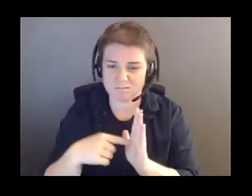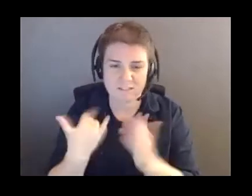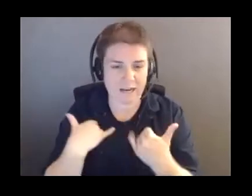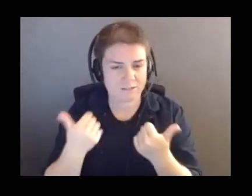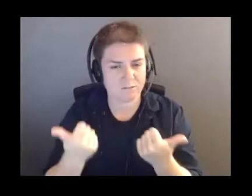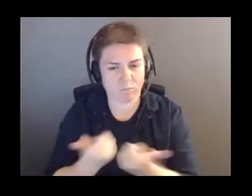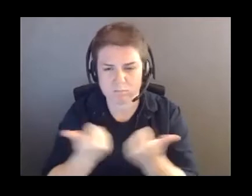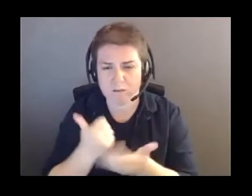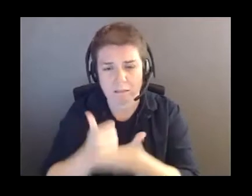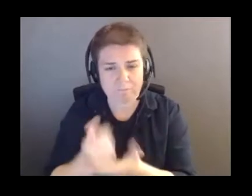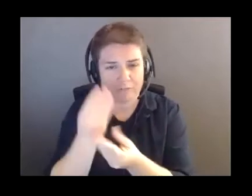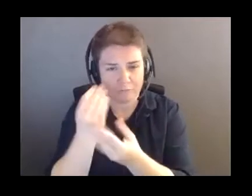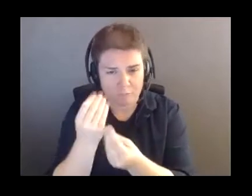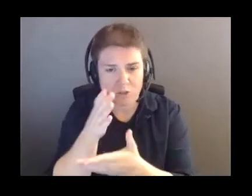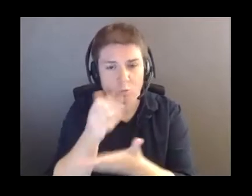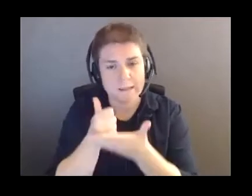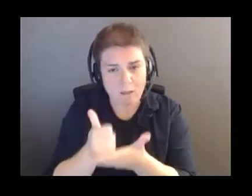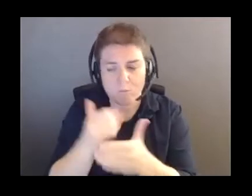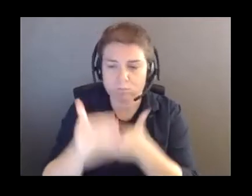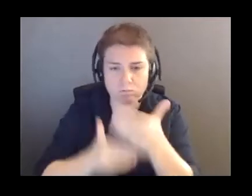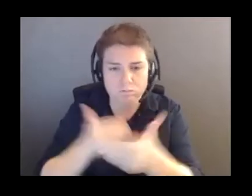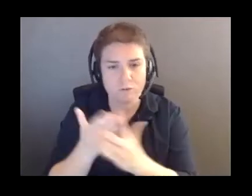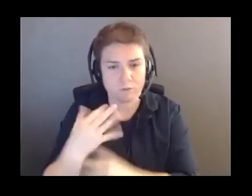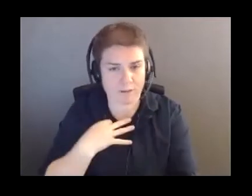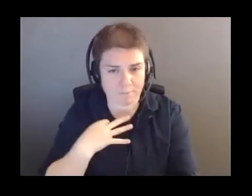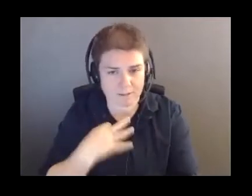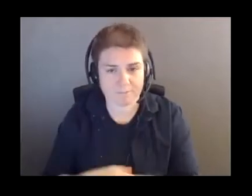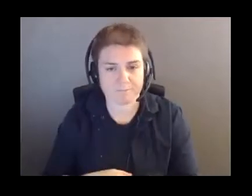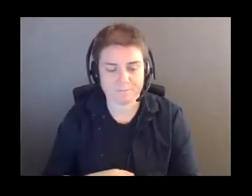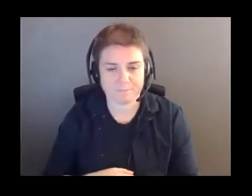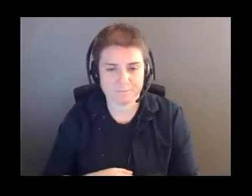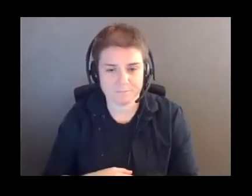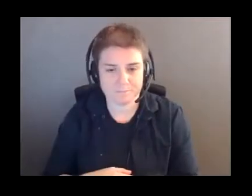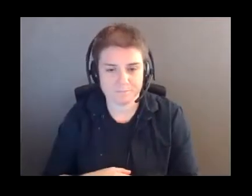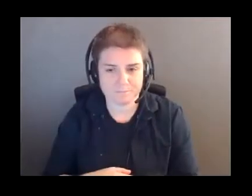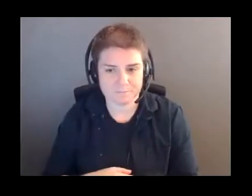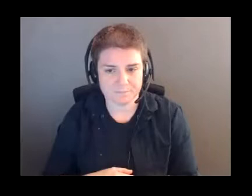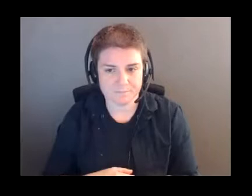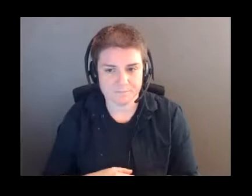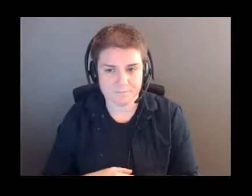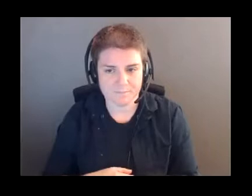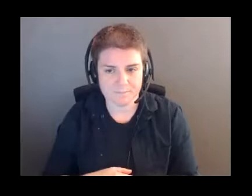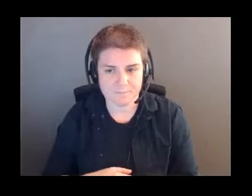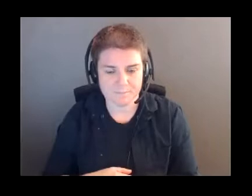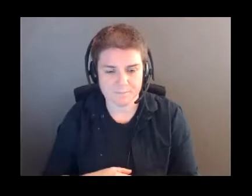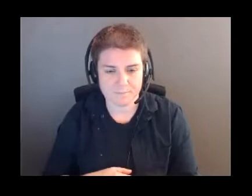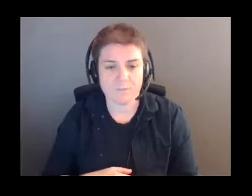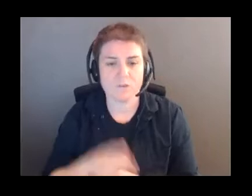will help you through the application. The Project Grant Program is intended to provide